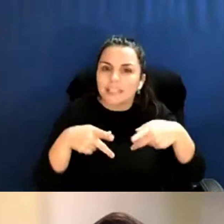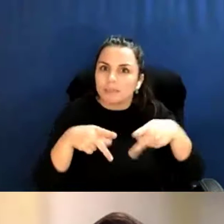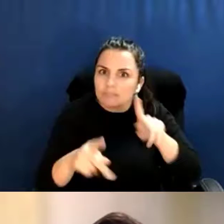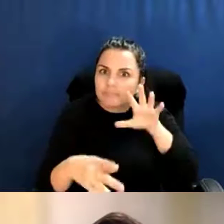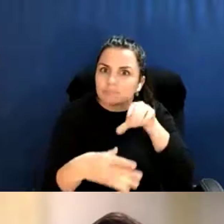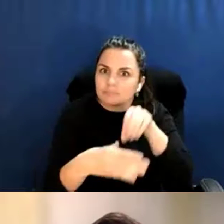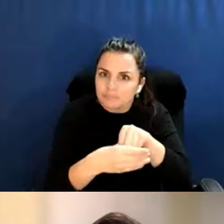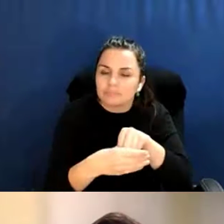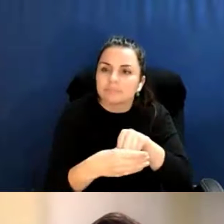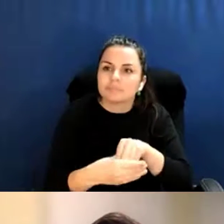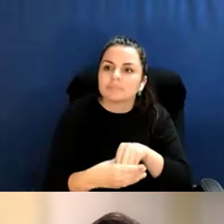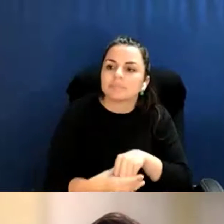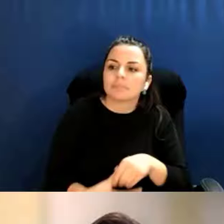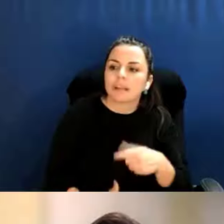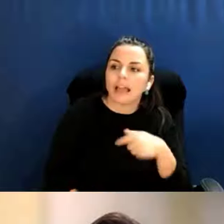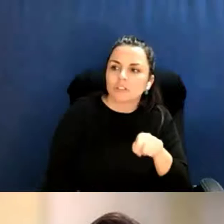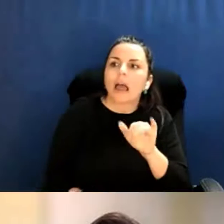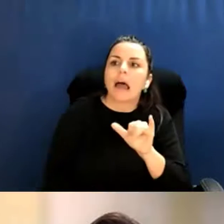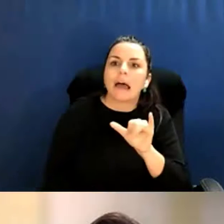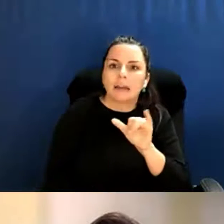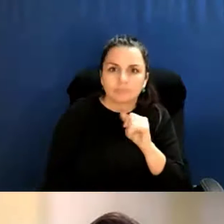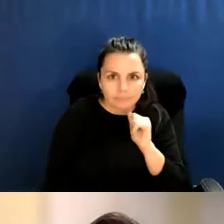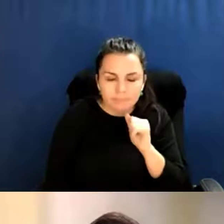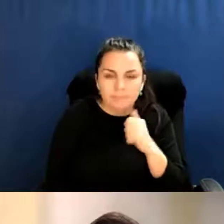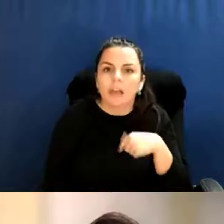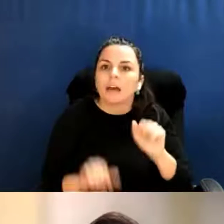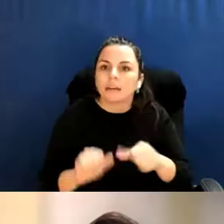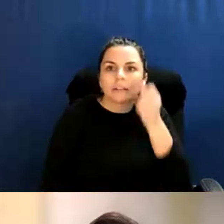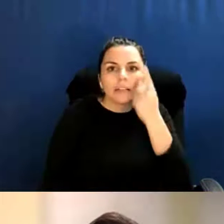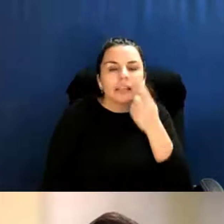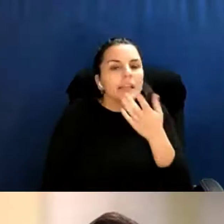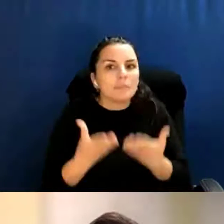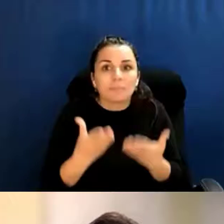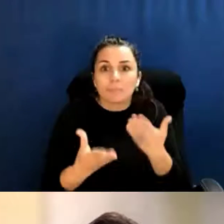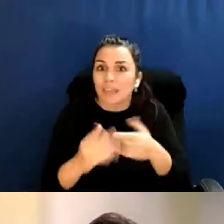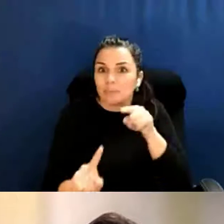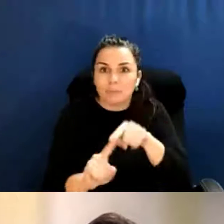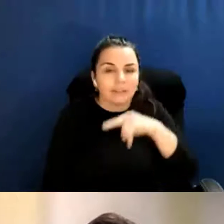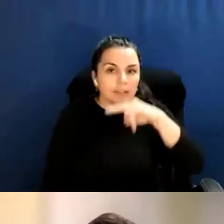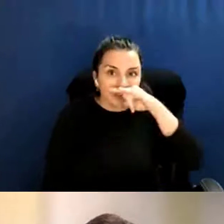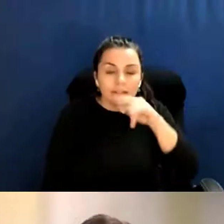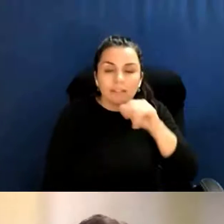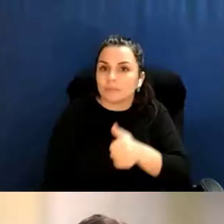that should be a note to understand that maybe the child is not a willing participant in the study.